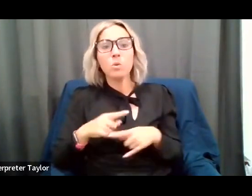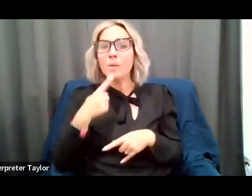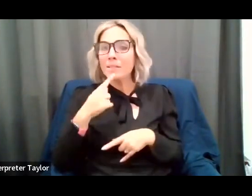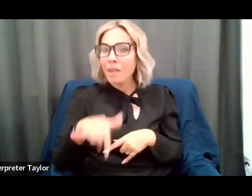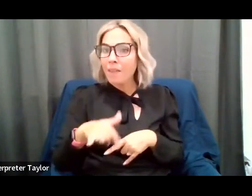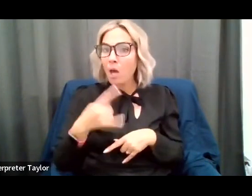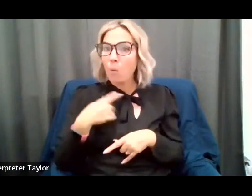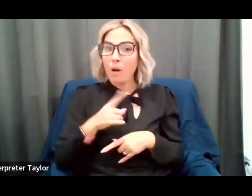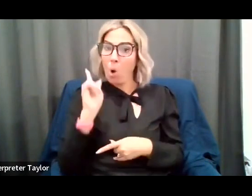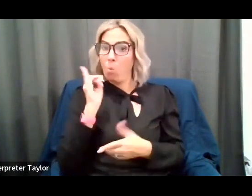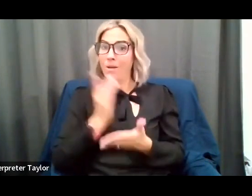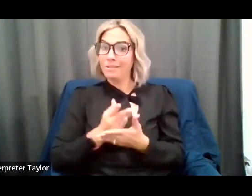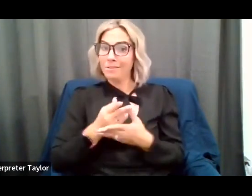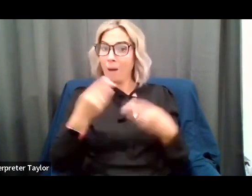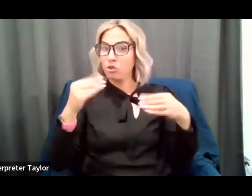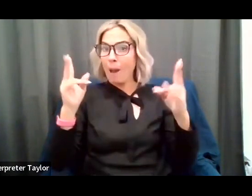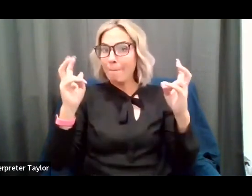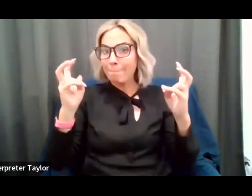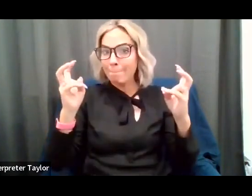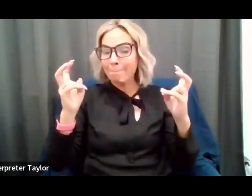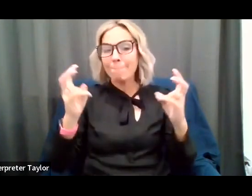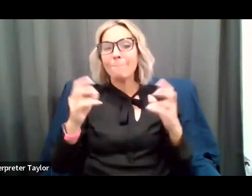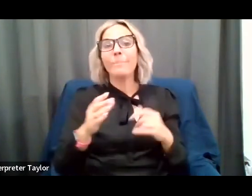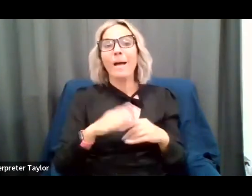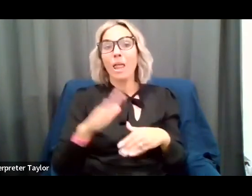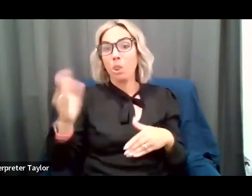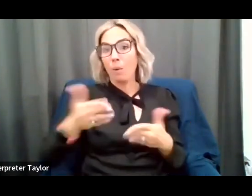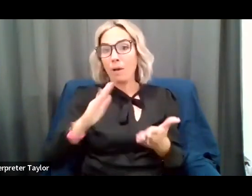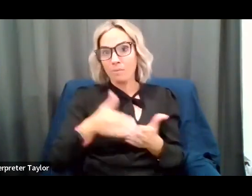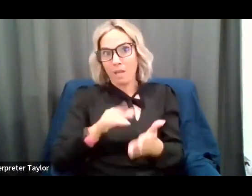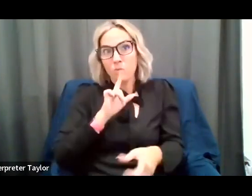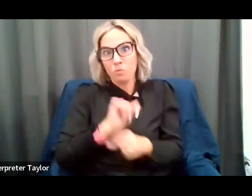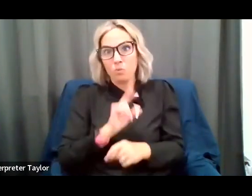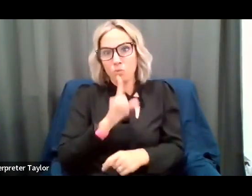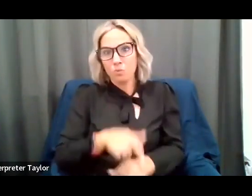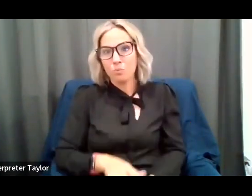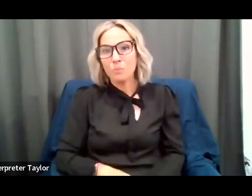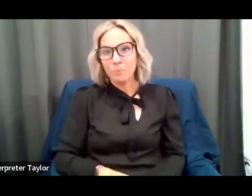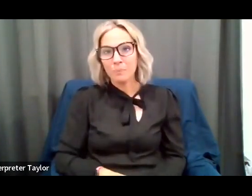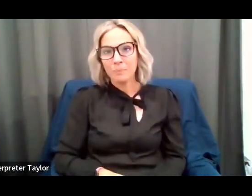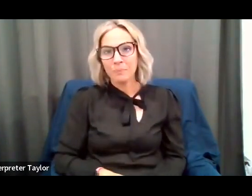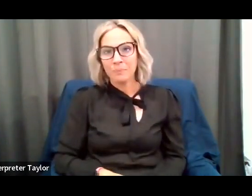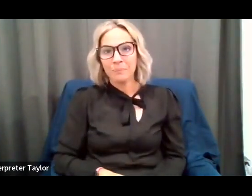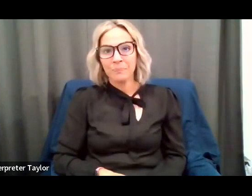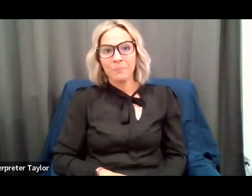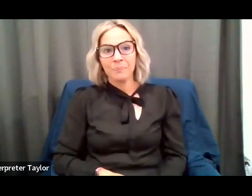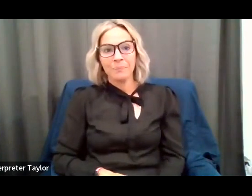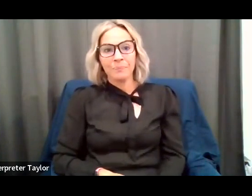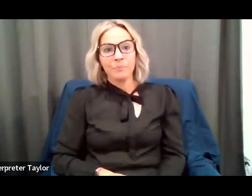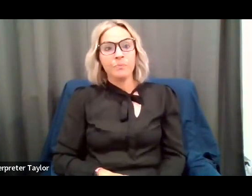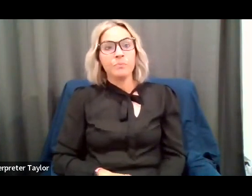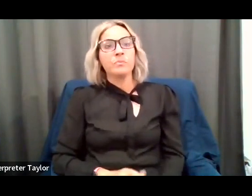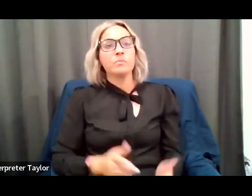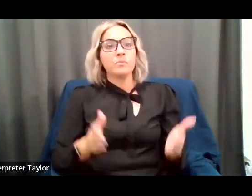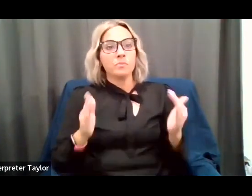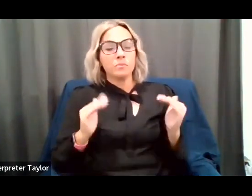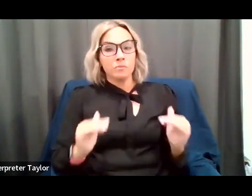a one-stop shop, um, at the Welcome Center, we really are. Moving along.